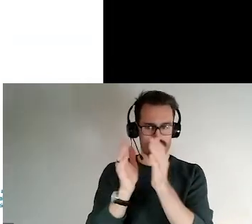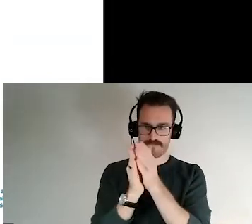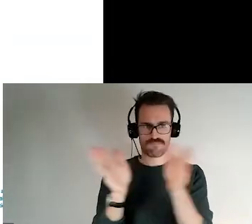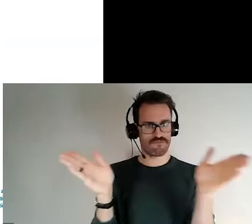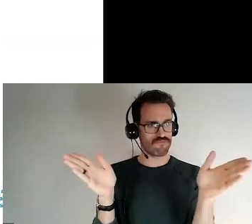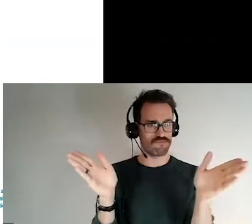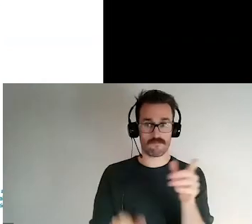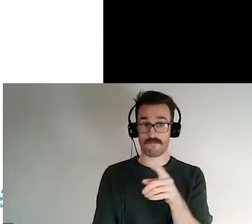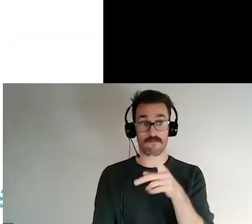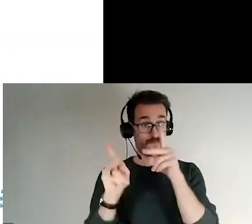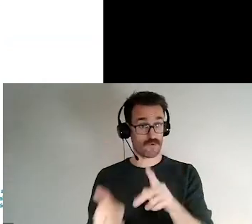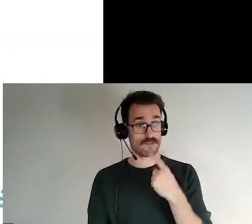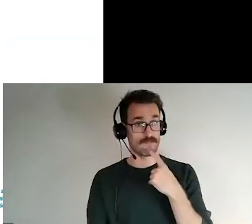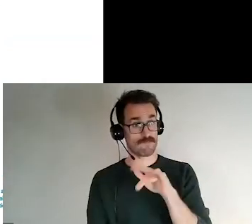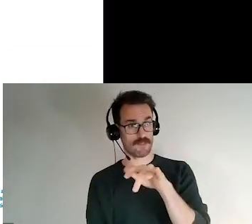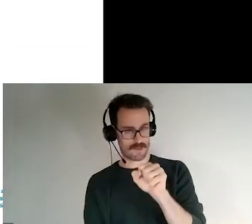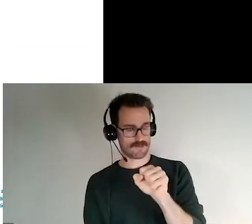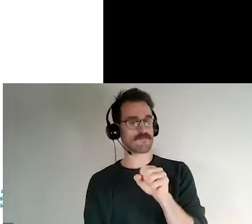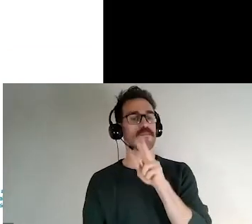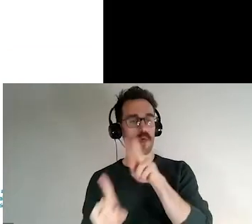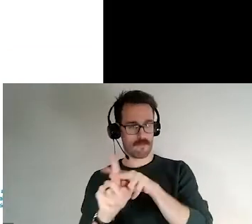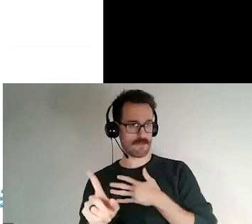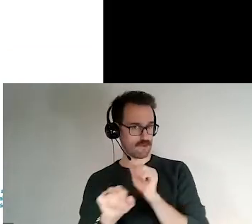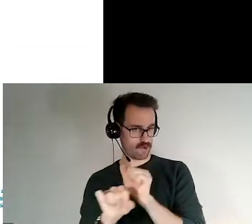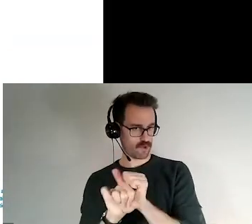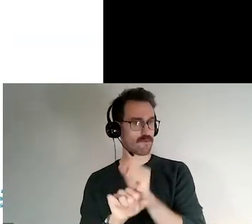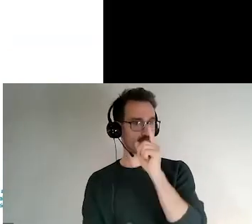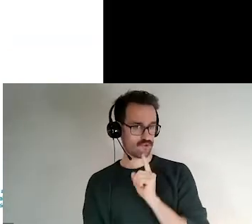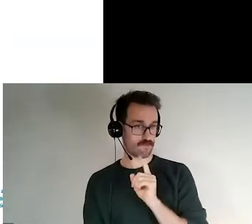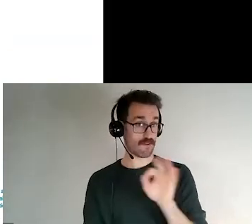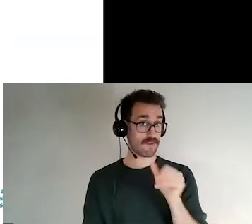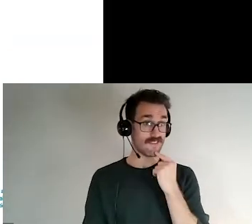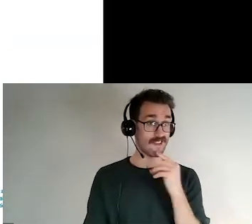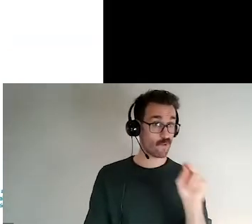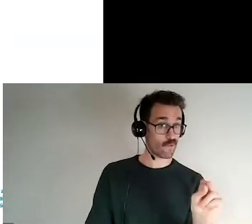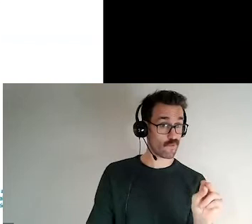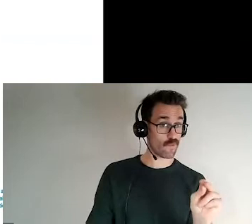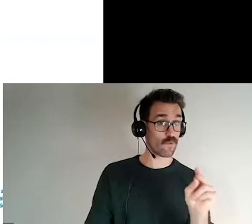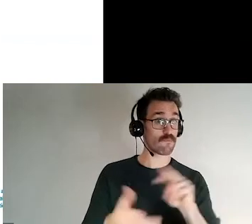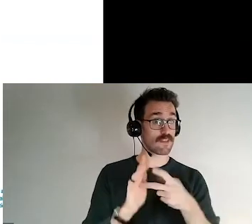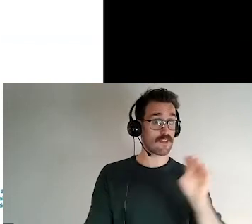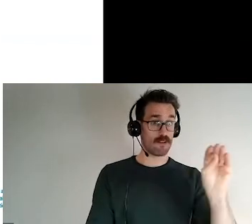or no this is important to my job. If they say no, they get moved into the next demand they skip out.